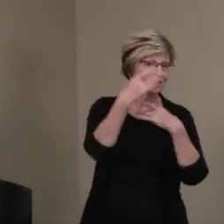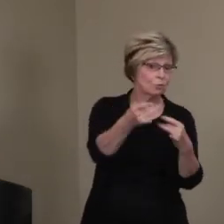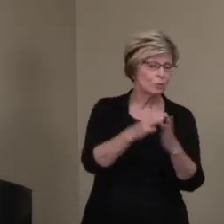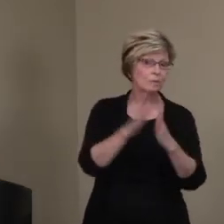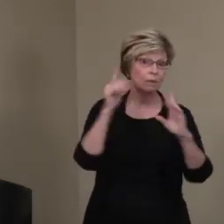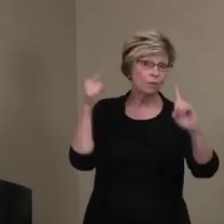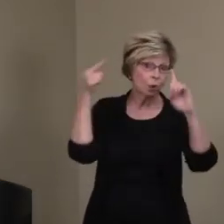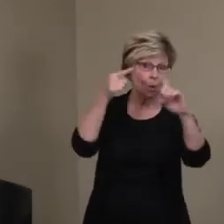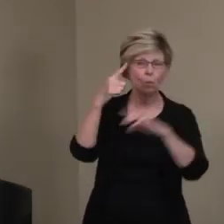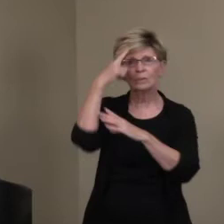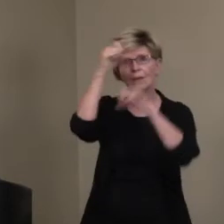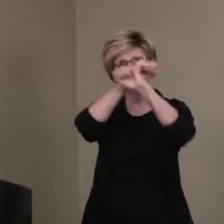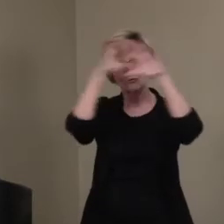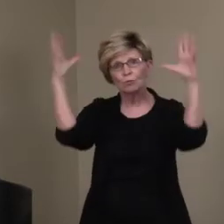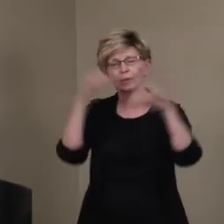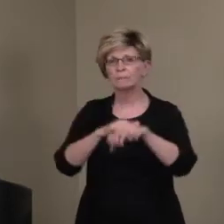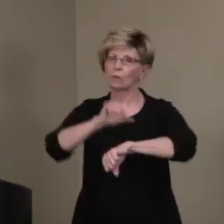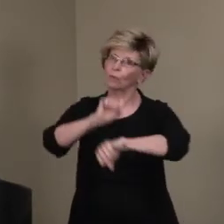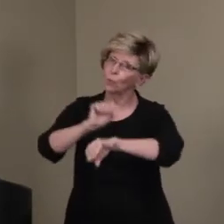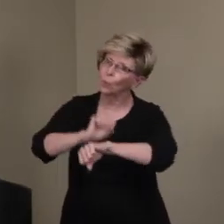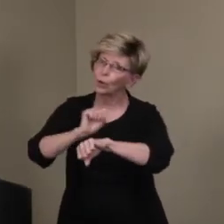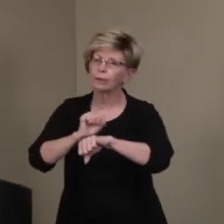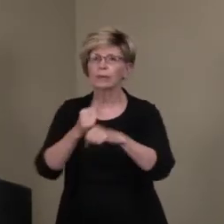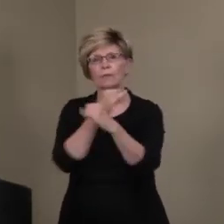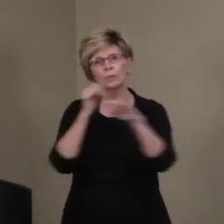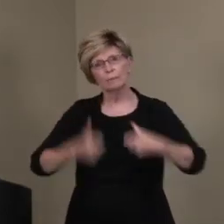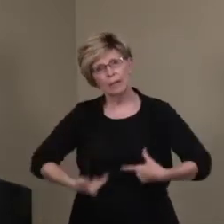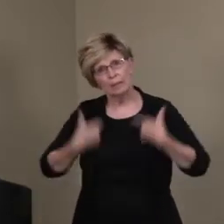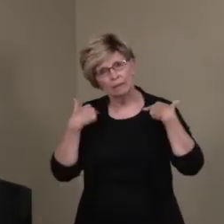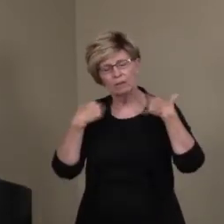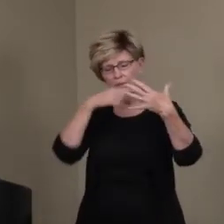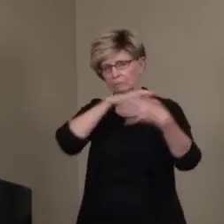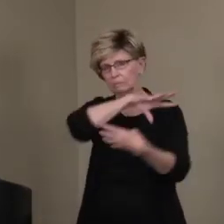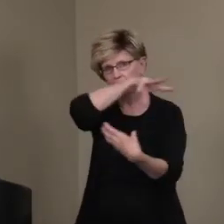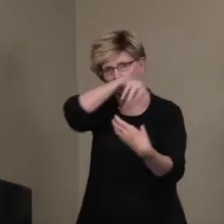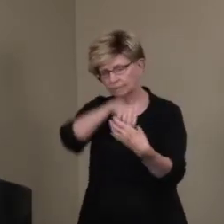about students interest their goals their dreams their work their